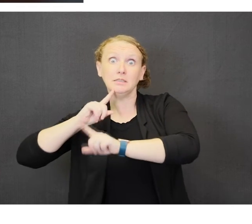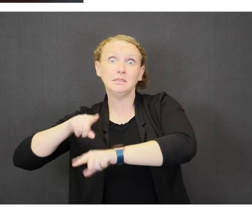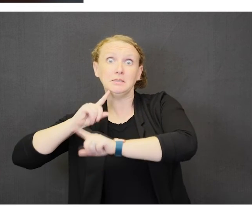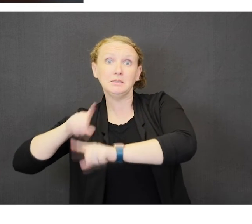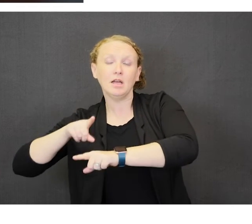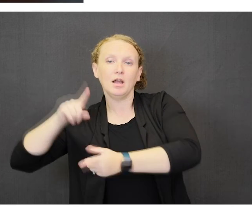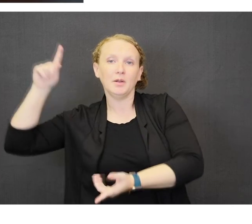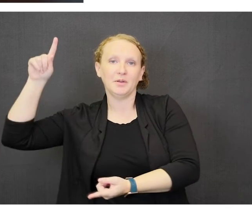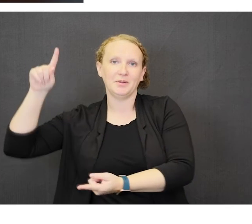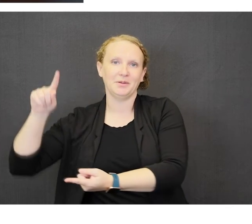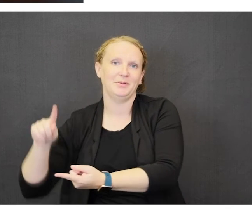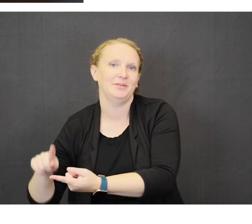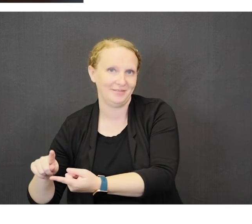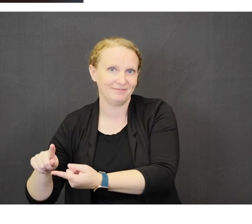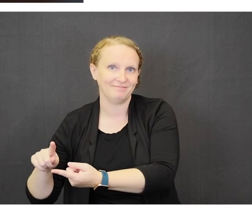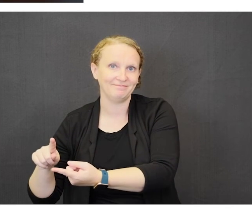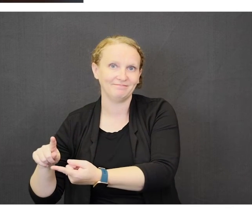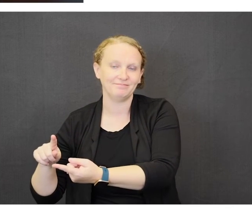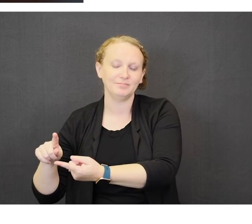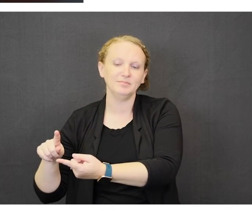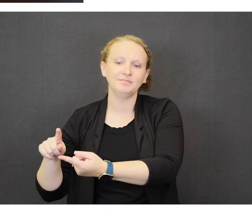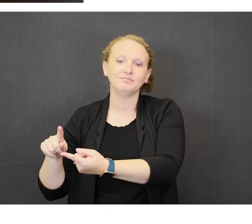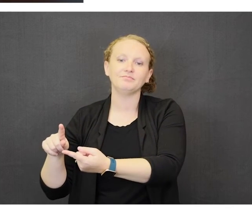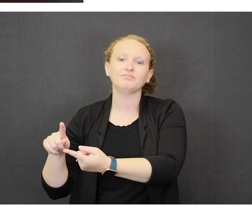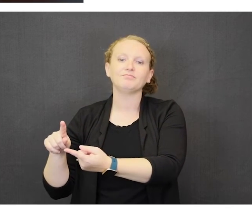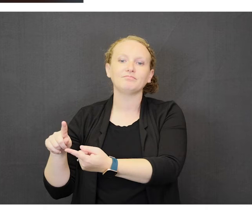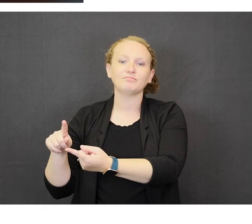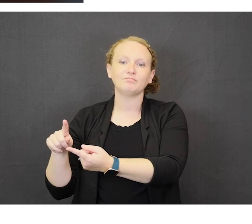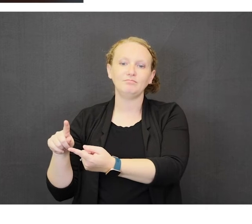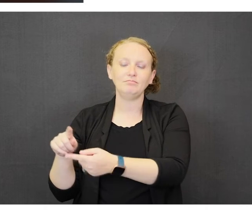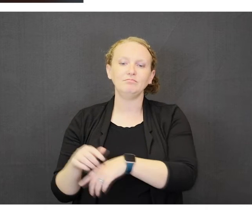It sets us up so that we have a lower